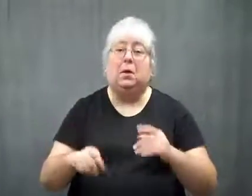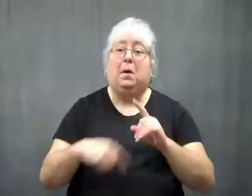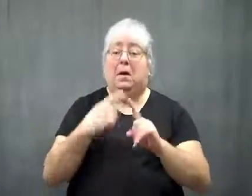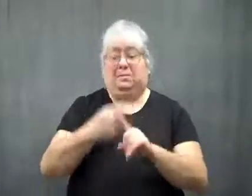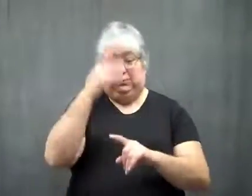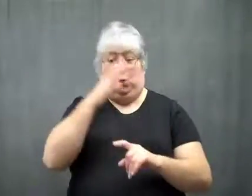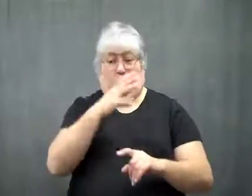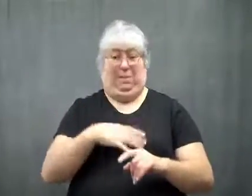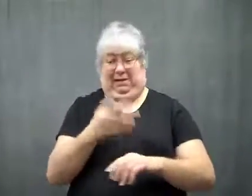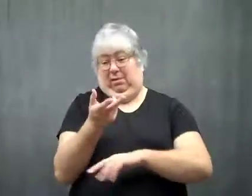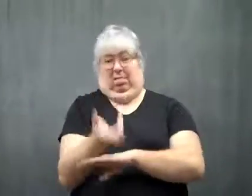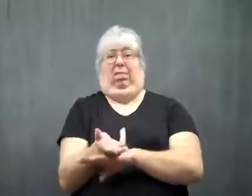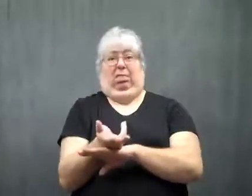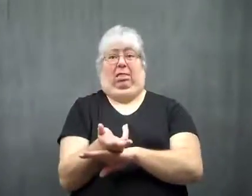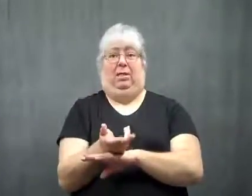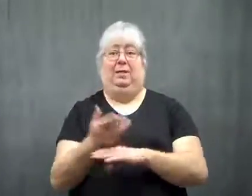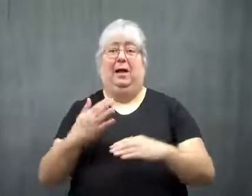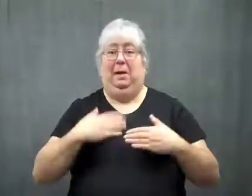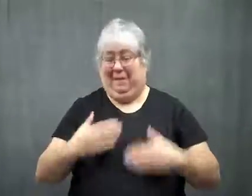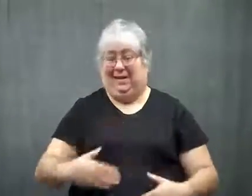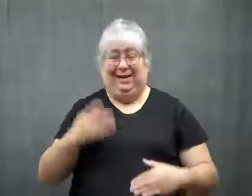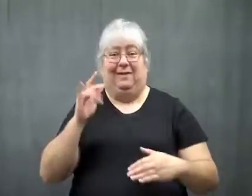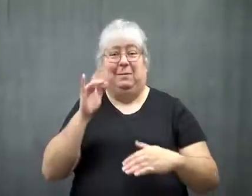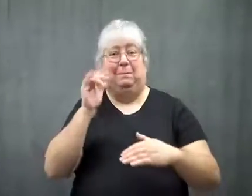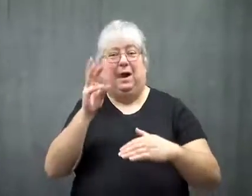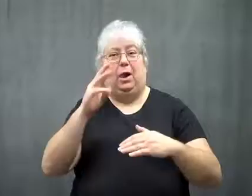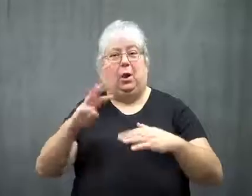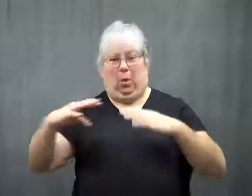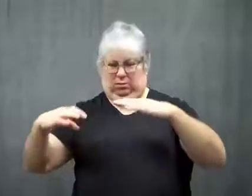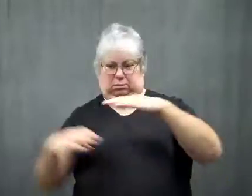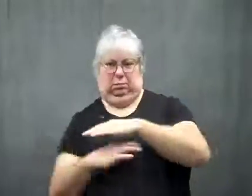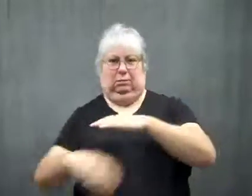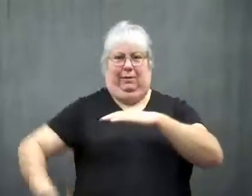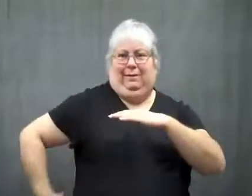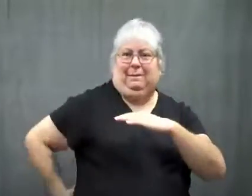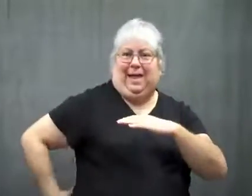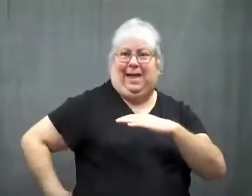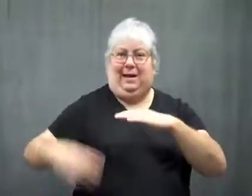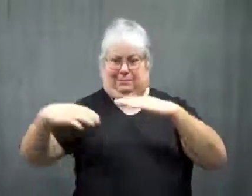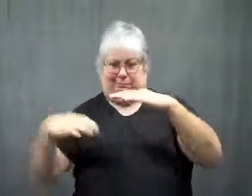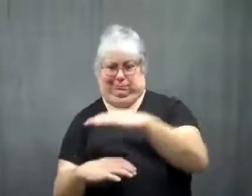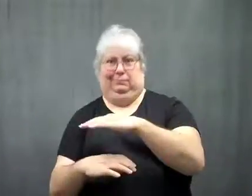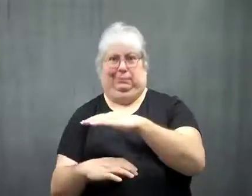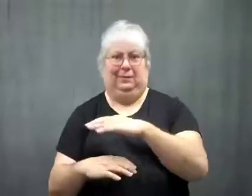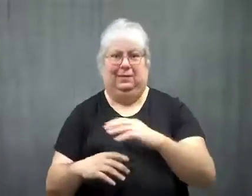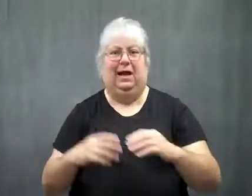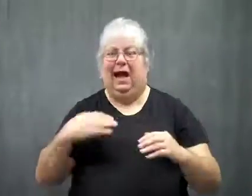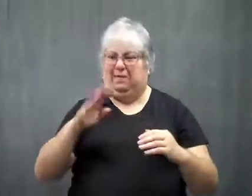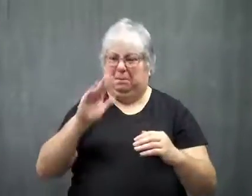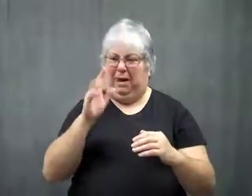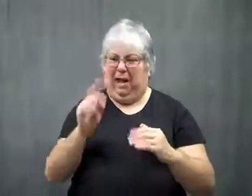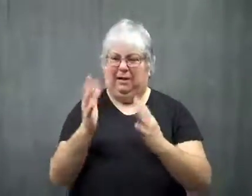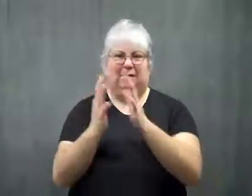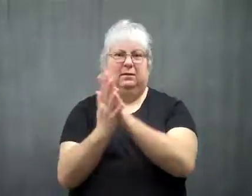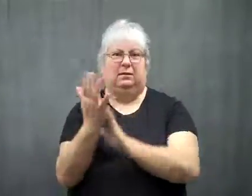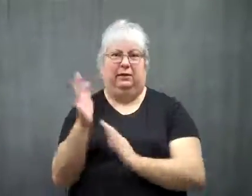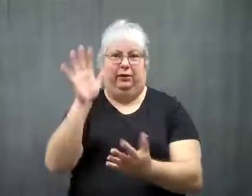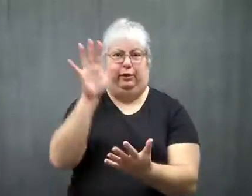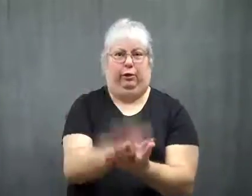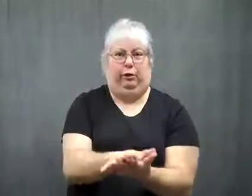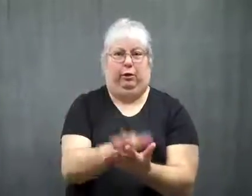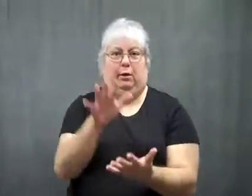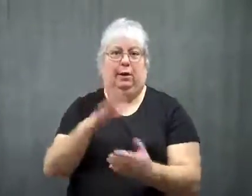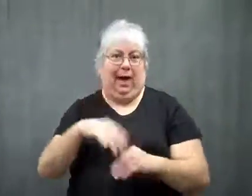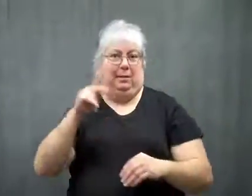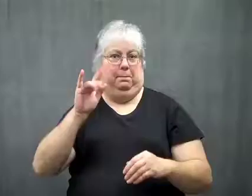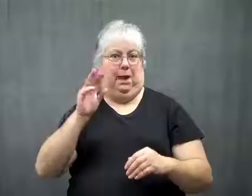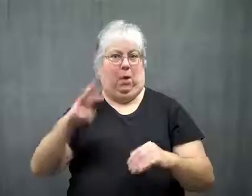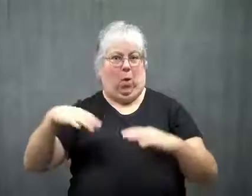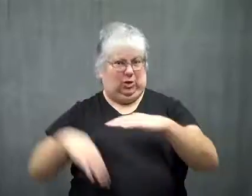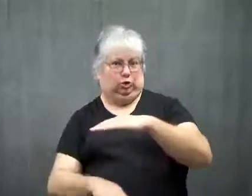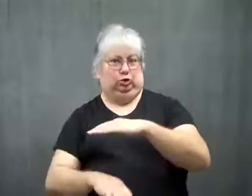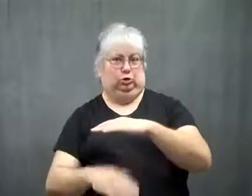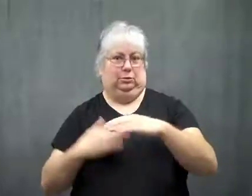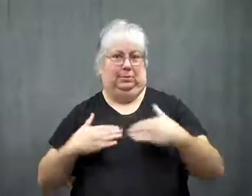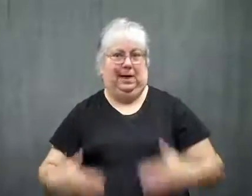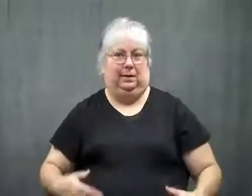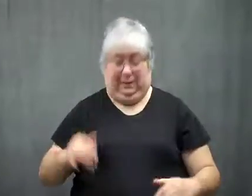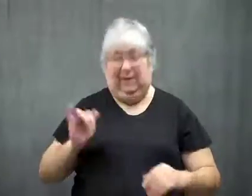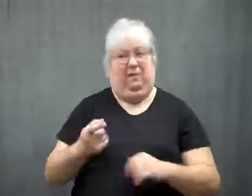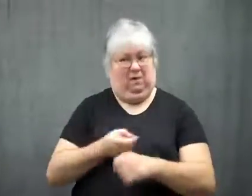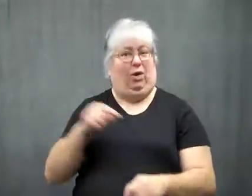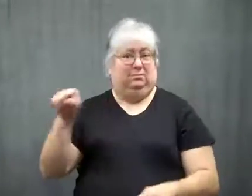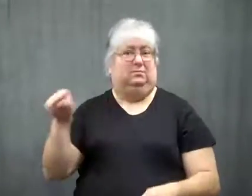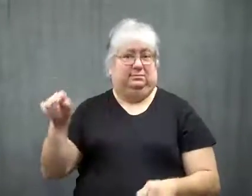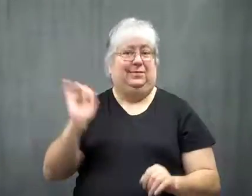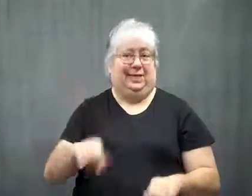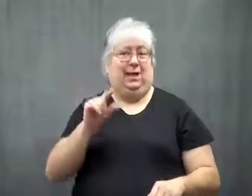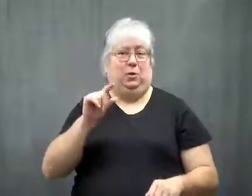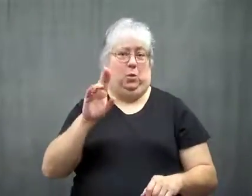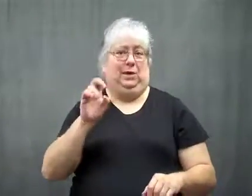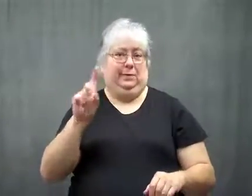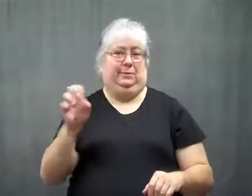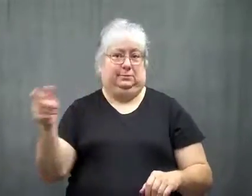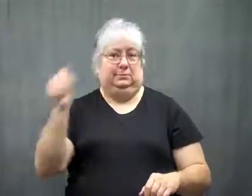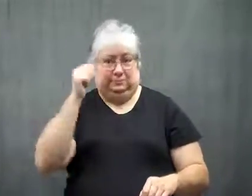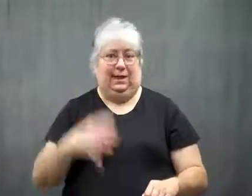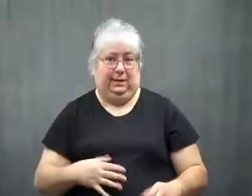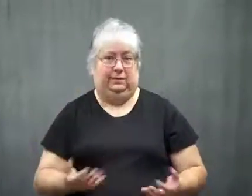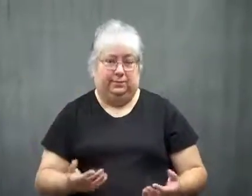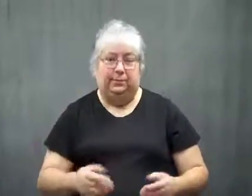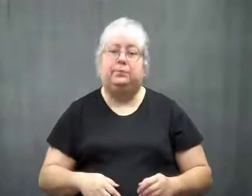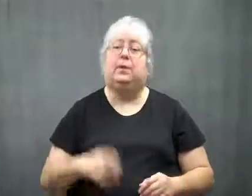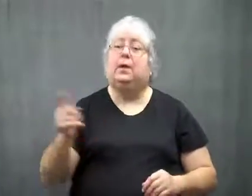His bloody handprint was also found on a pillow under her back.